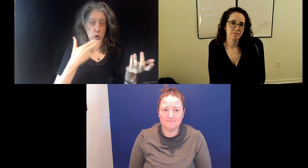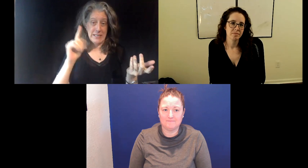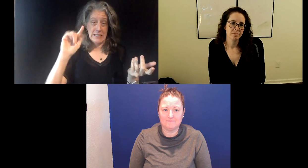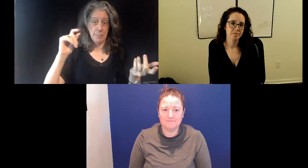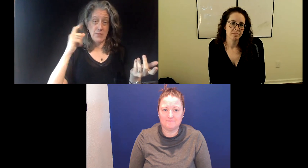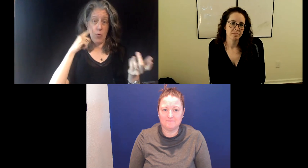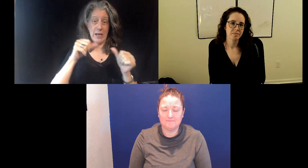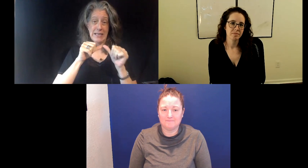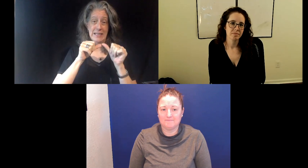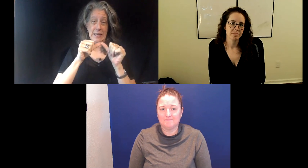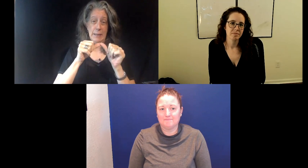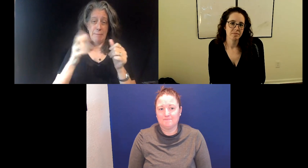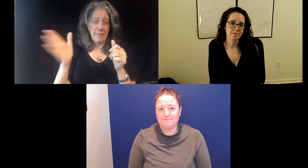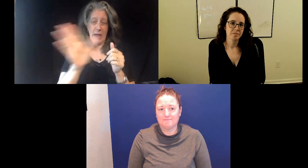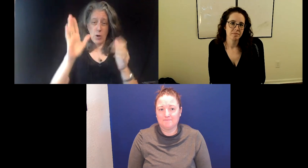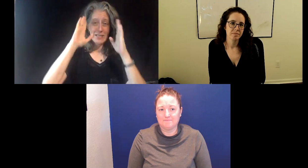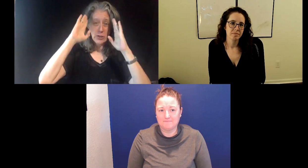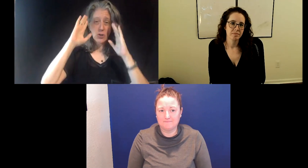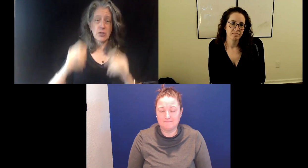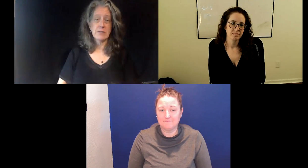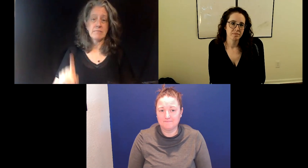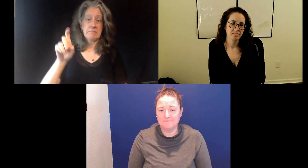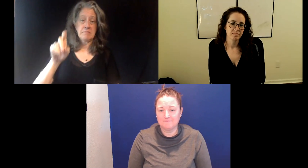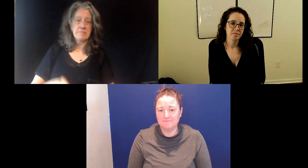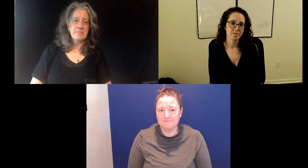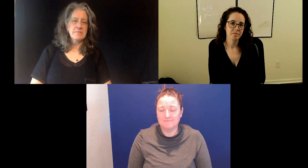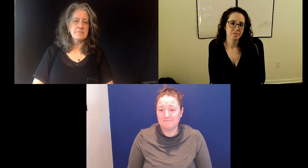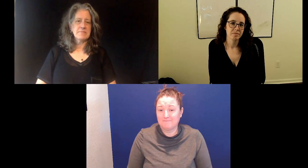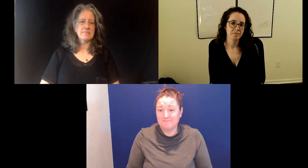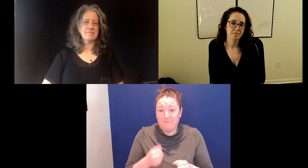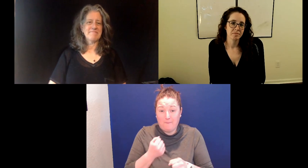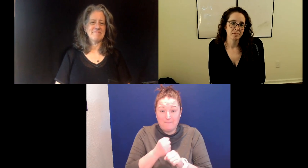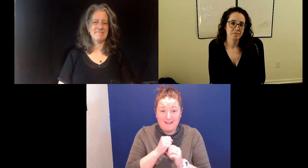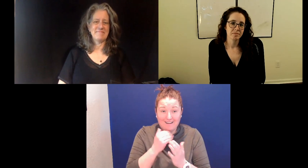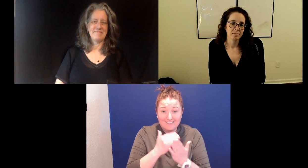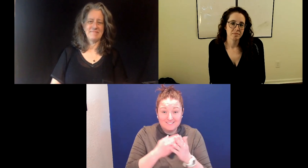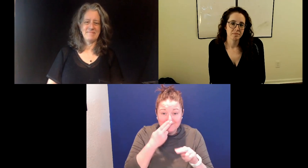general what visual cues do you use to make sure you keep their attention throughout the lesson